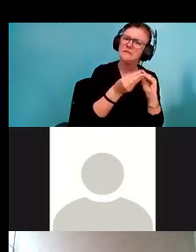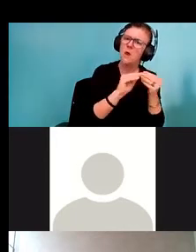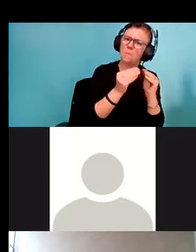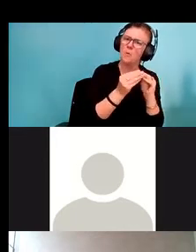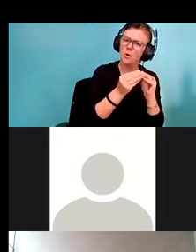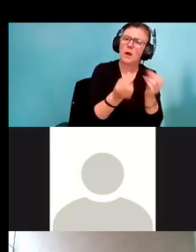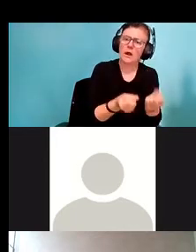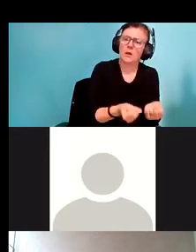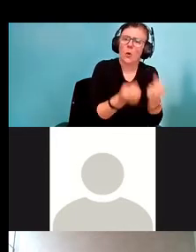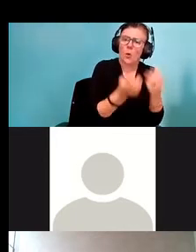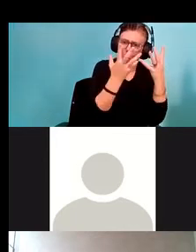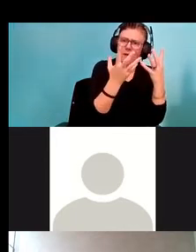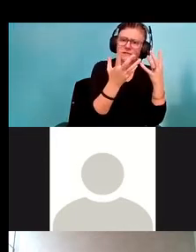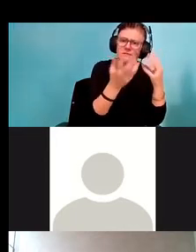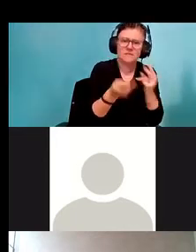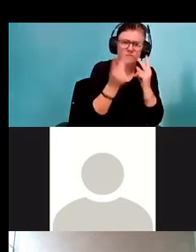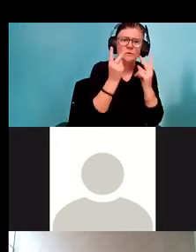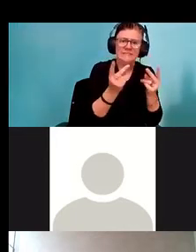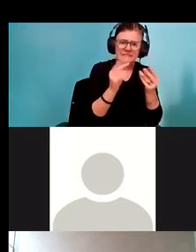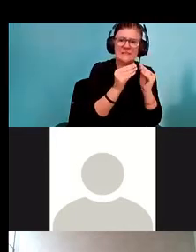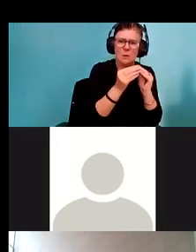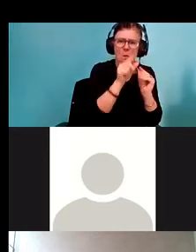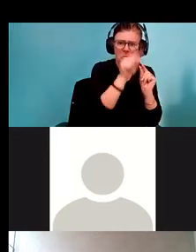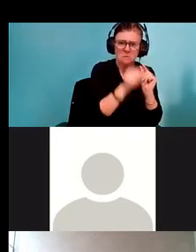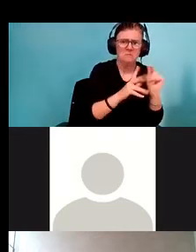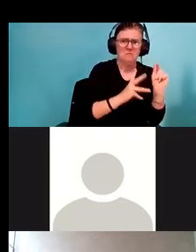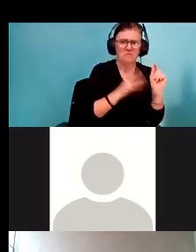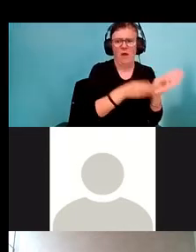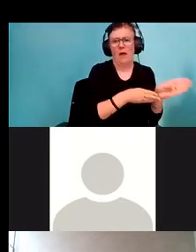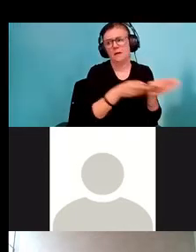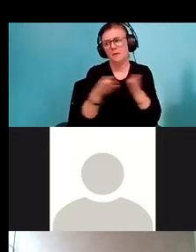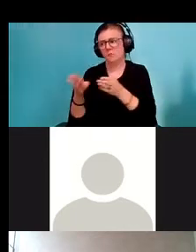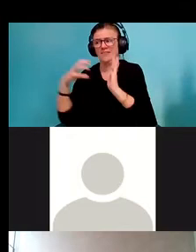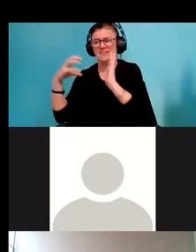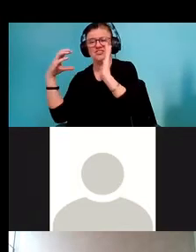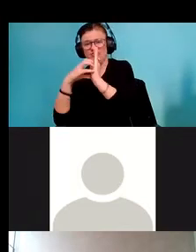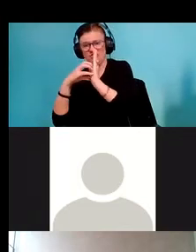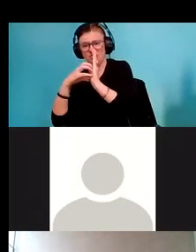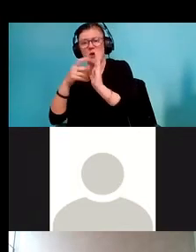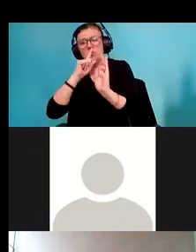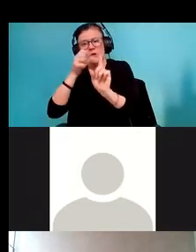of this form with the responses you provide in the narrative field.